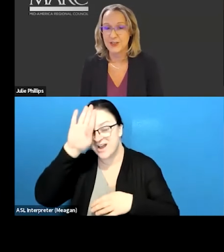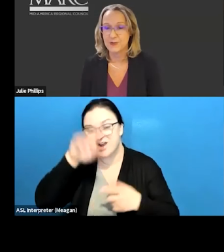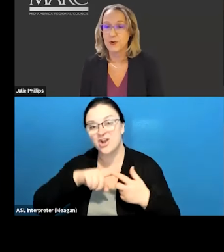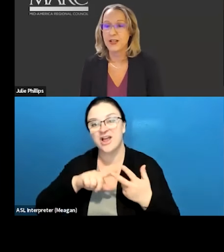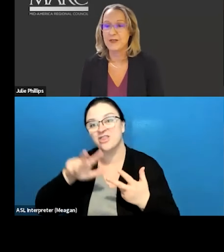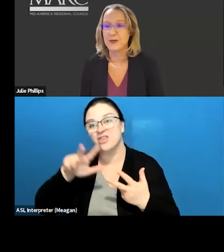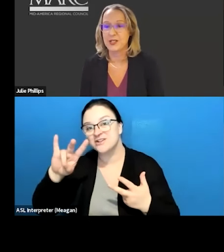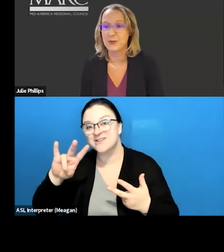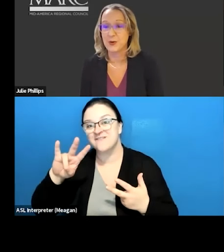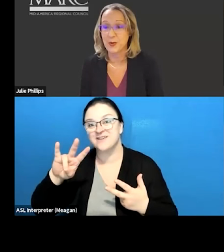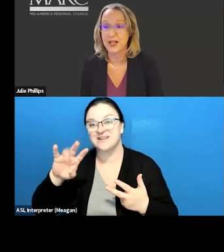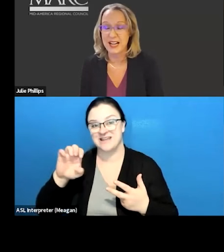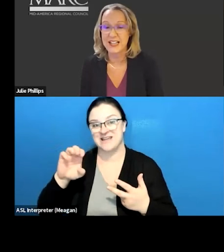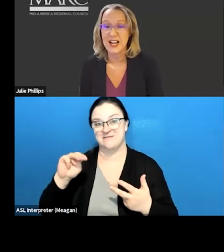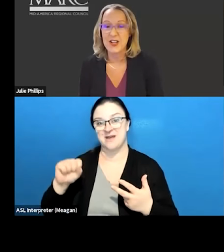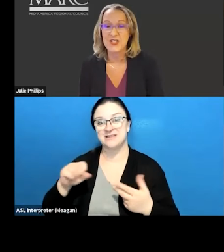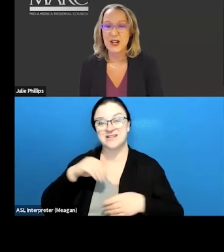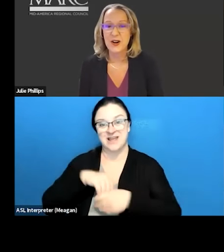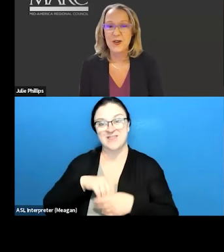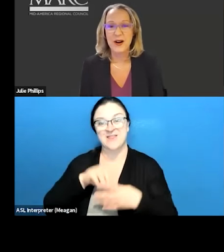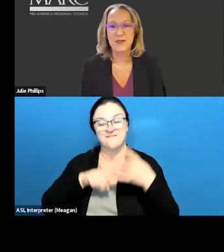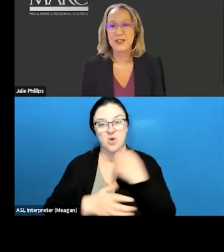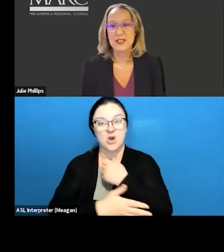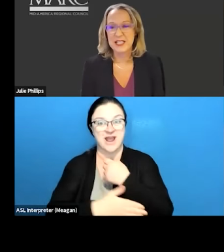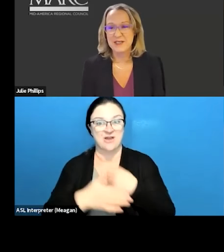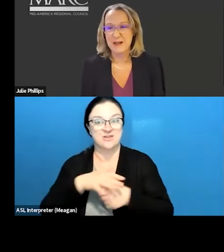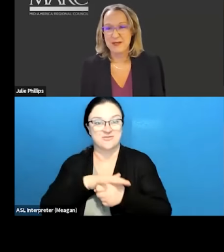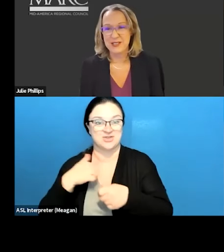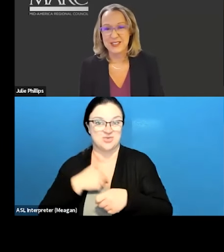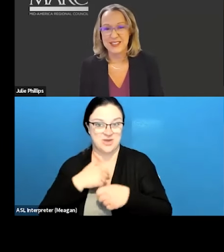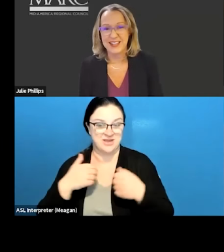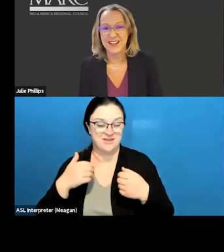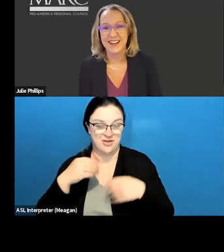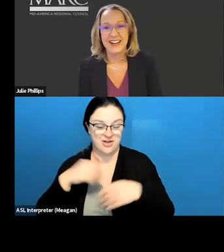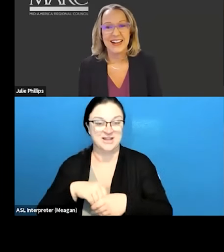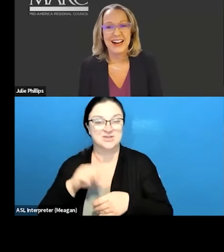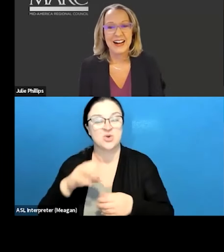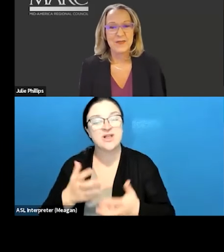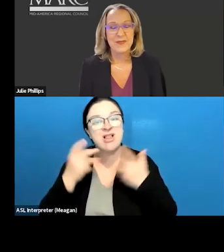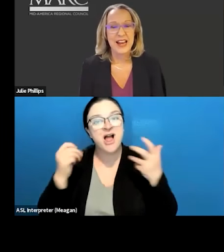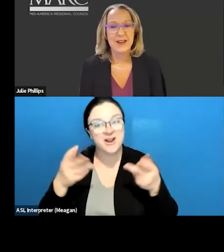in the four-county region we're working in. So, there's lots of opportunity there.